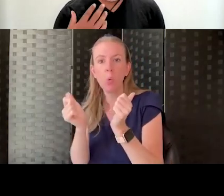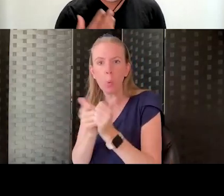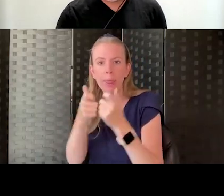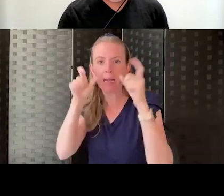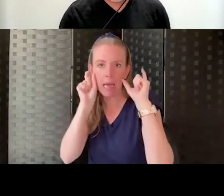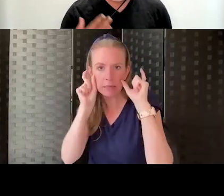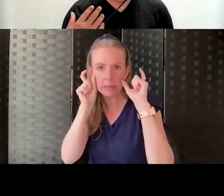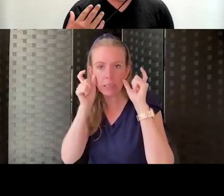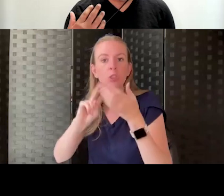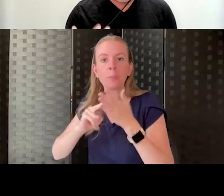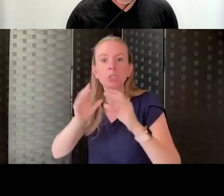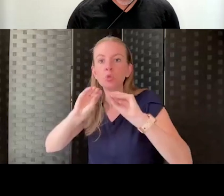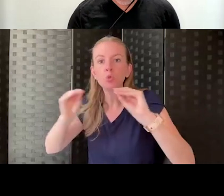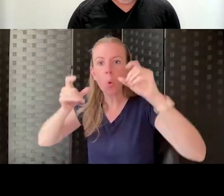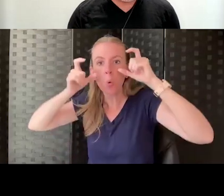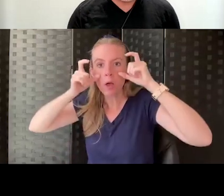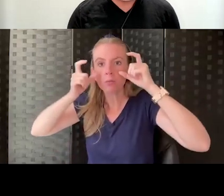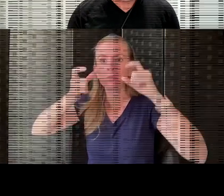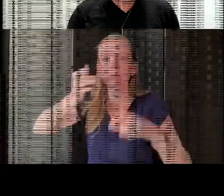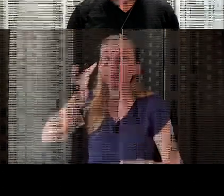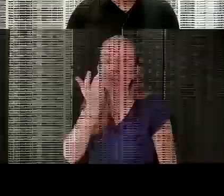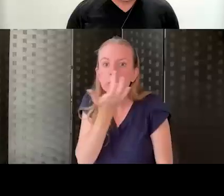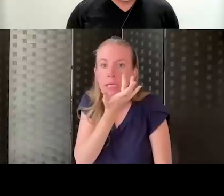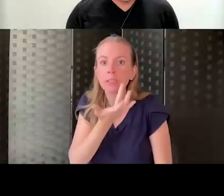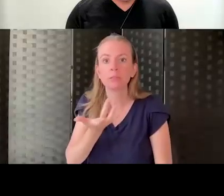You're not using contact lenses or lenses or anything like that.